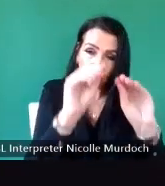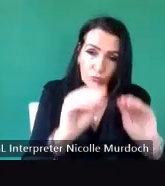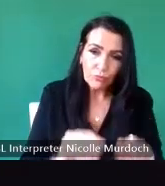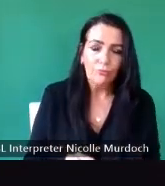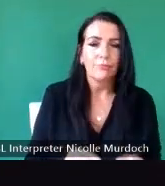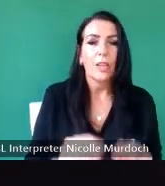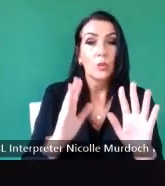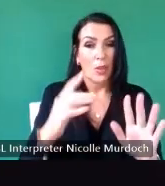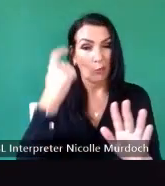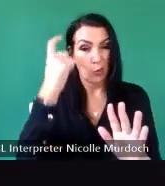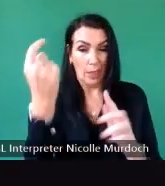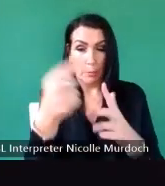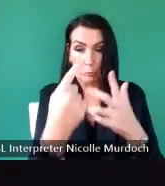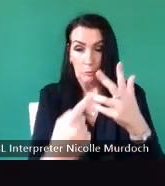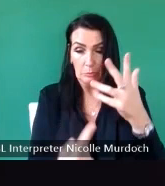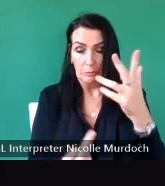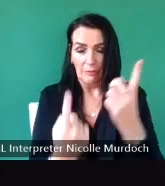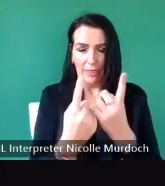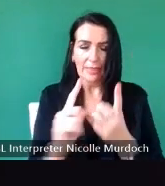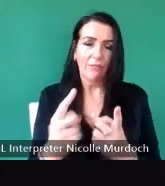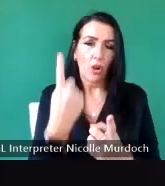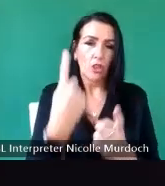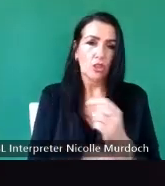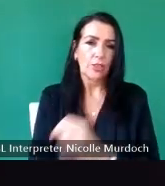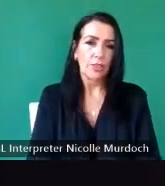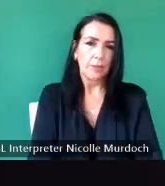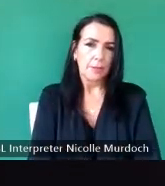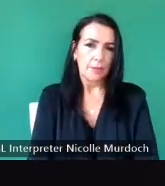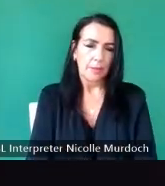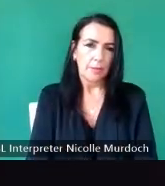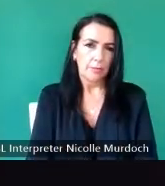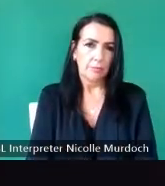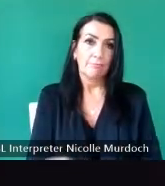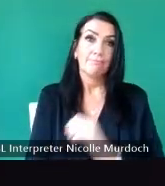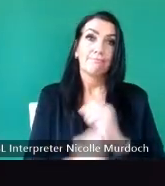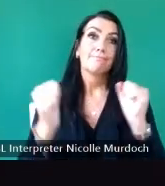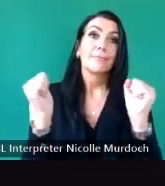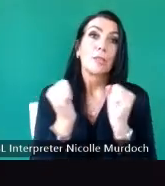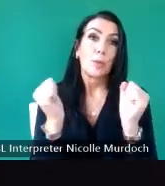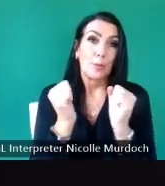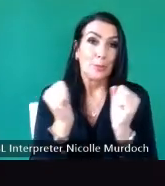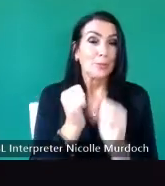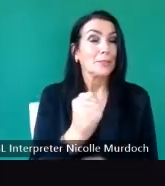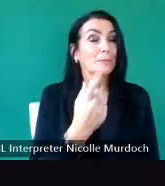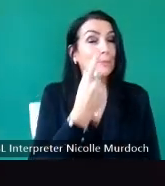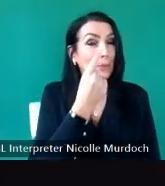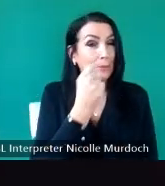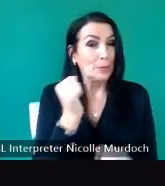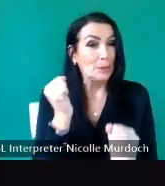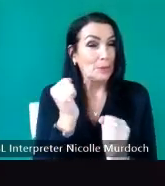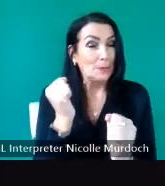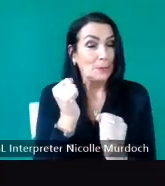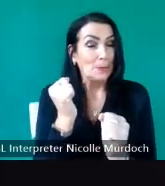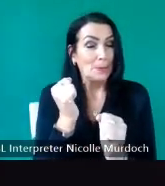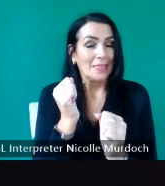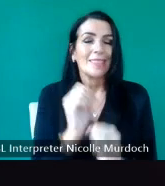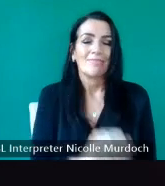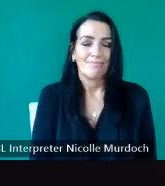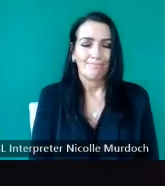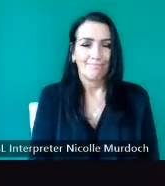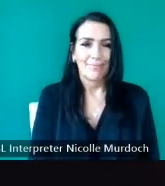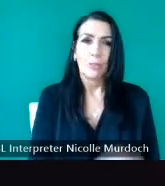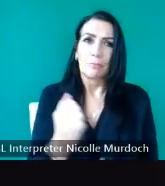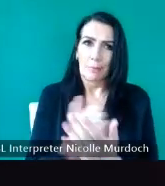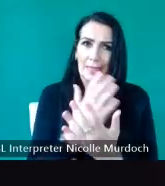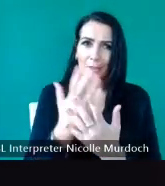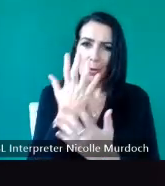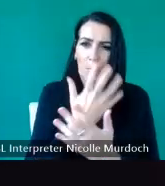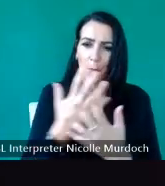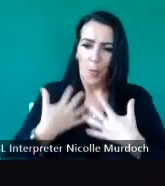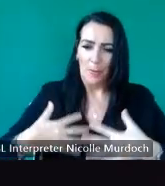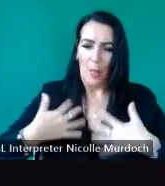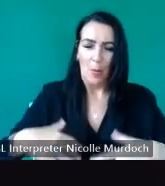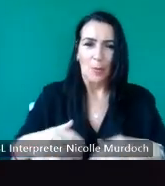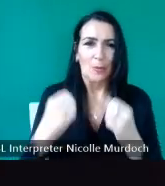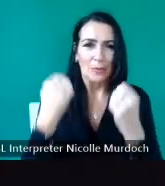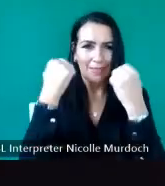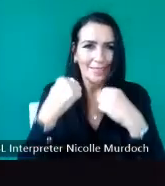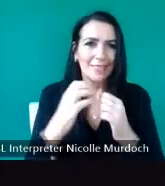please it can be cold and I love this so wrap up warm that's a l of pipe organ at Roxboro church